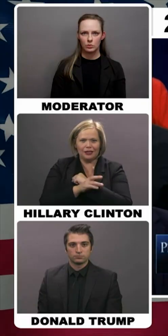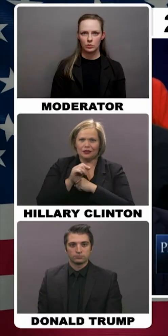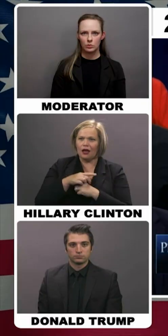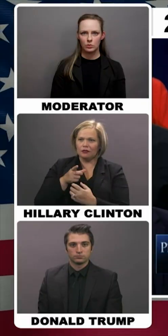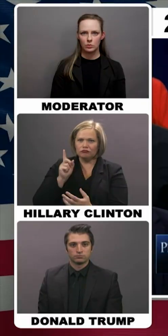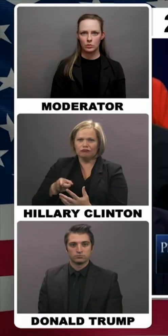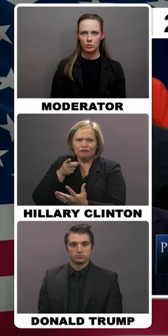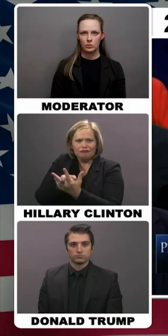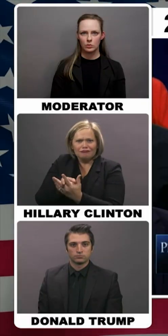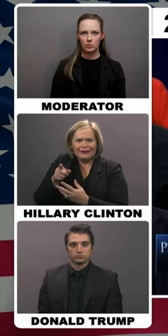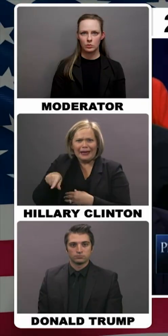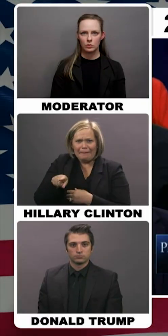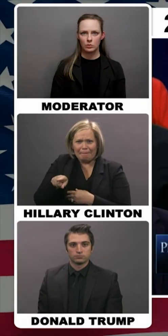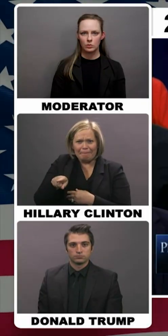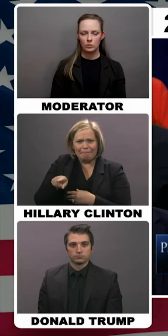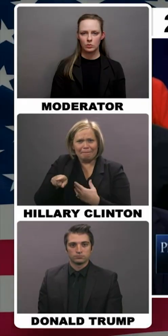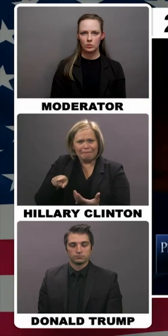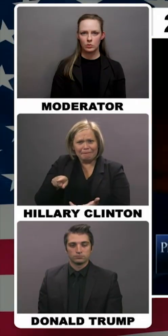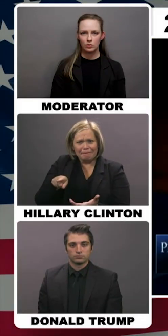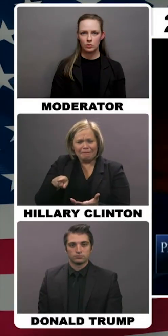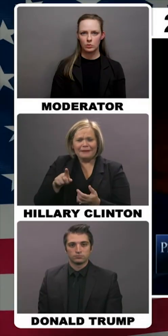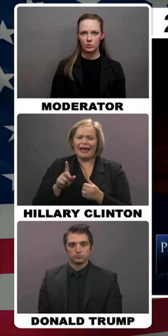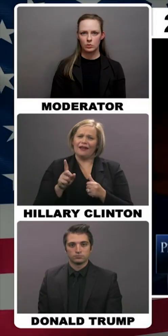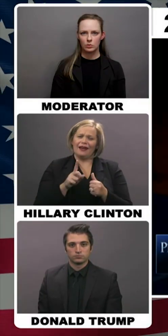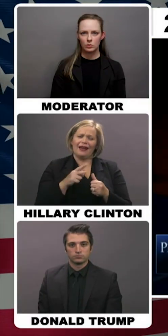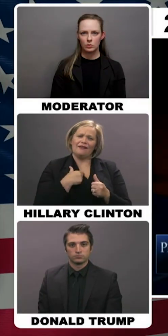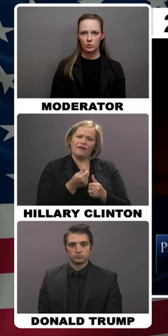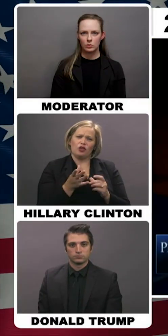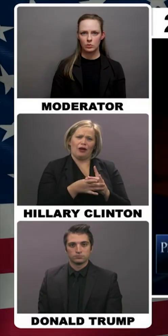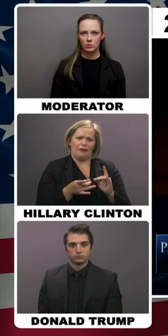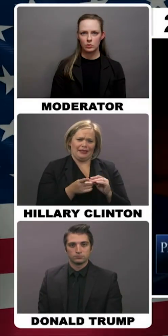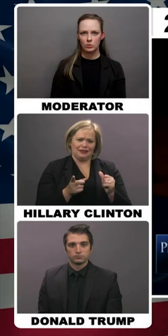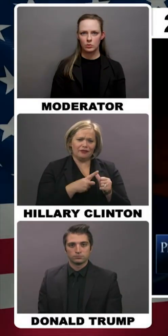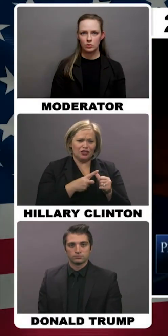I wanna say just a couple of things. First, we've had Muslims in America since George Washington,